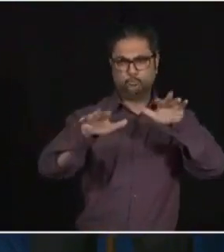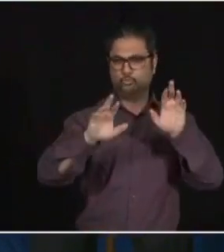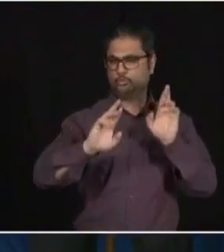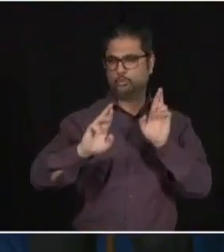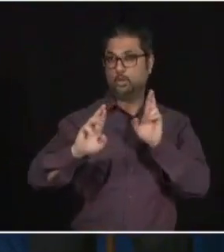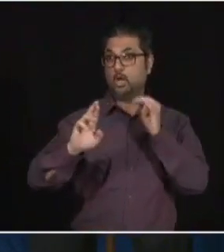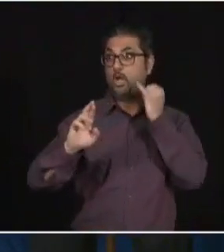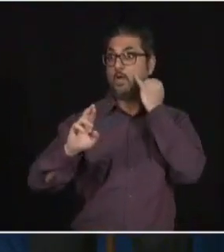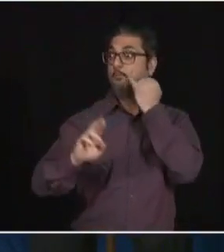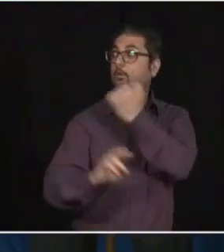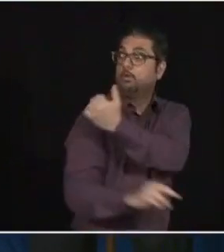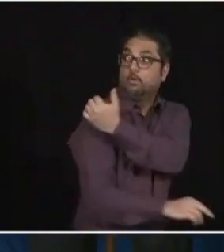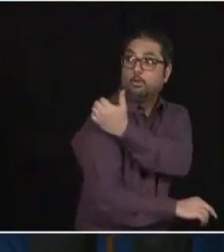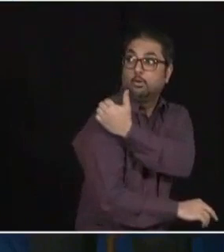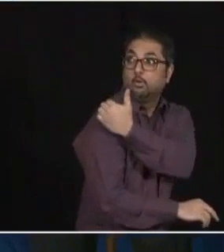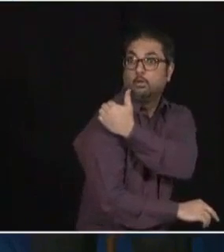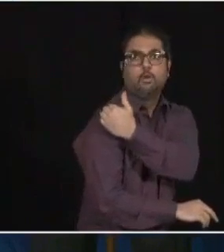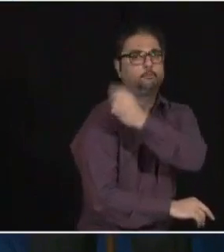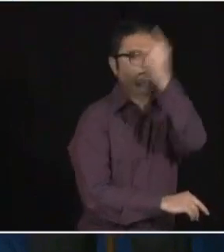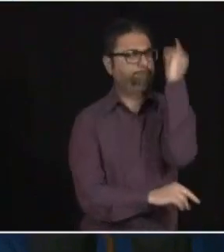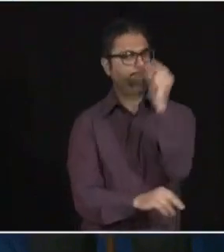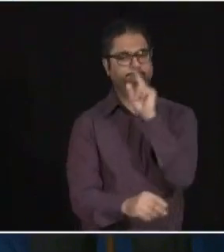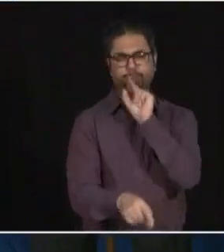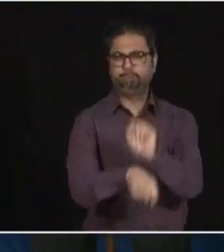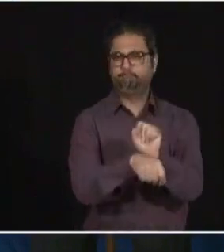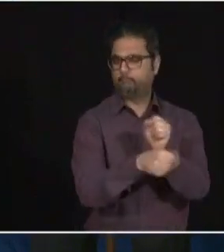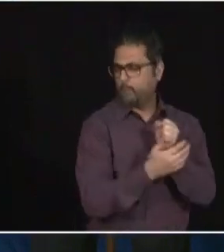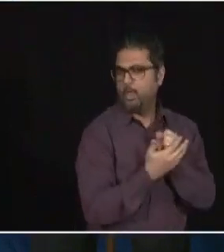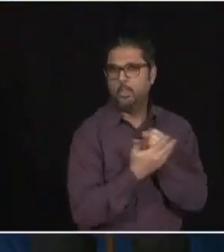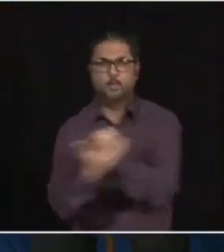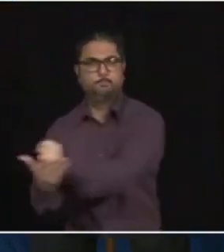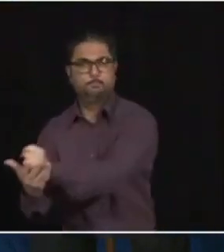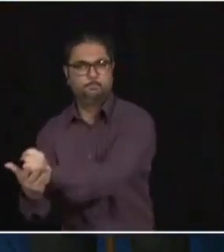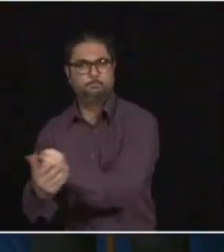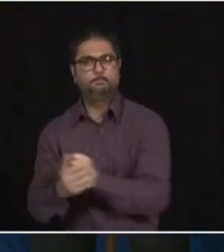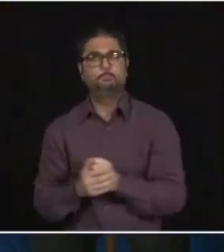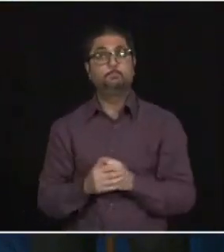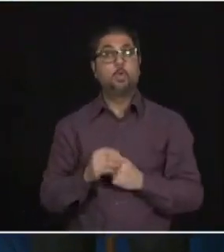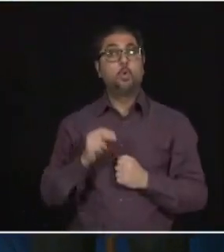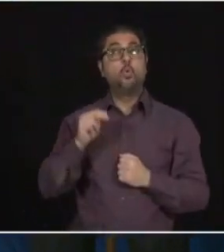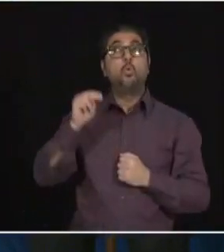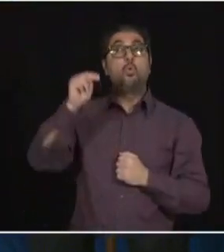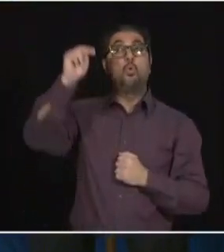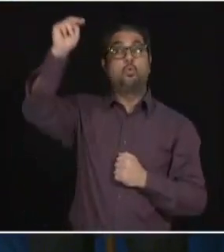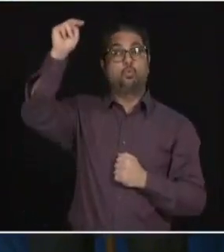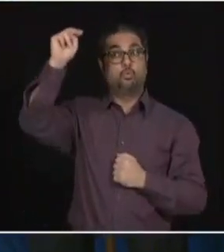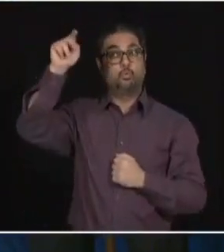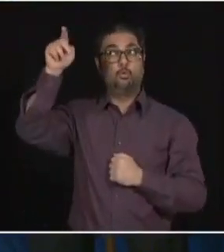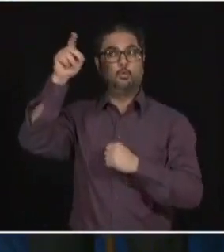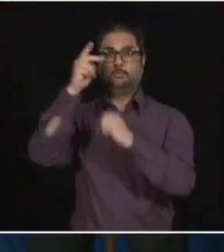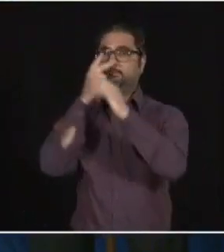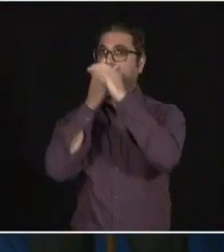In the Far North, current projections show a moderate to high risk